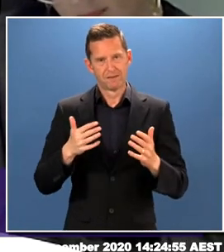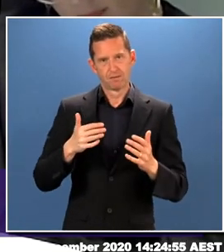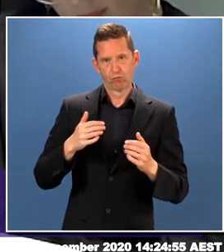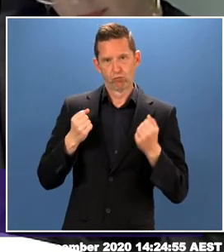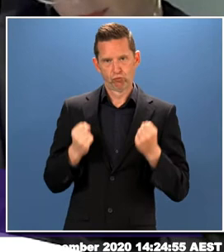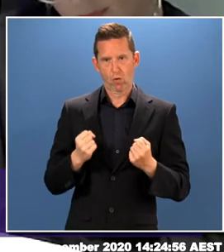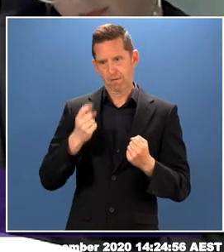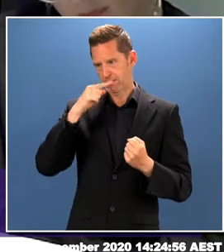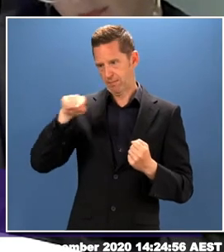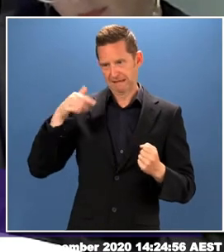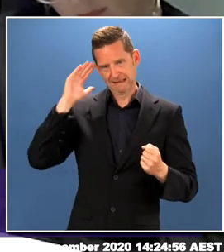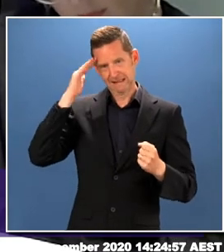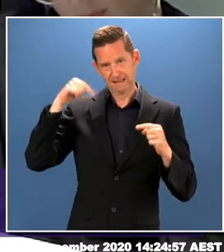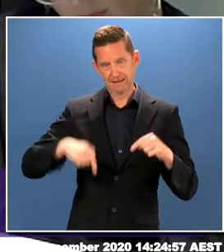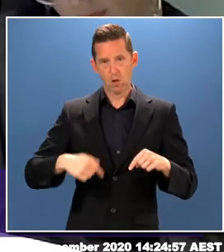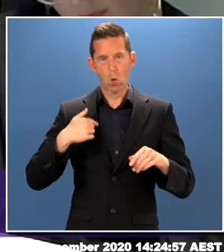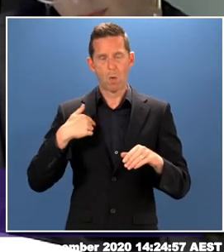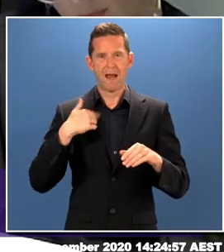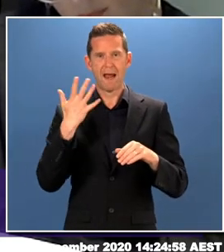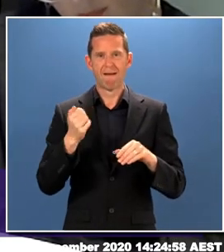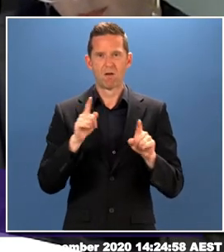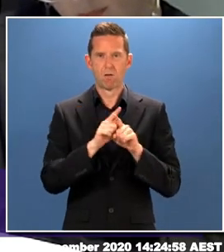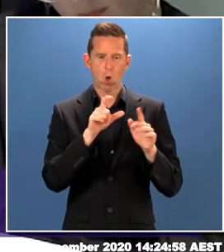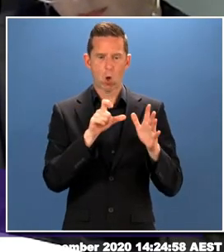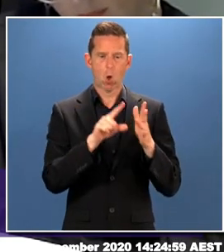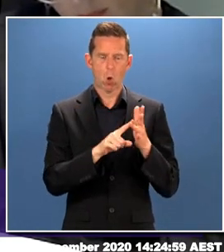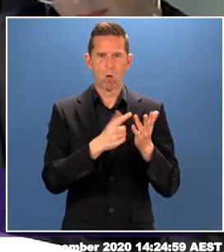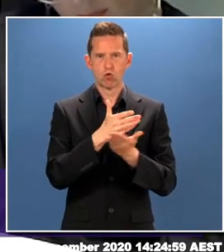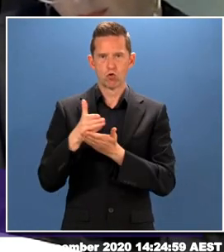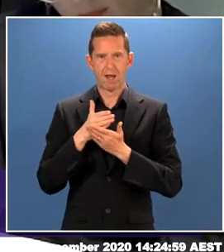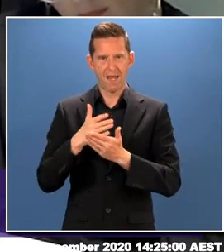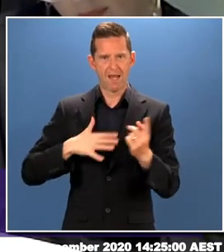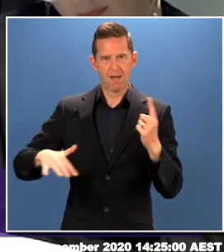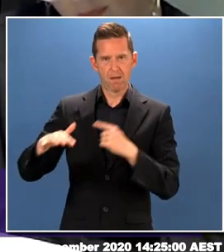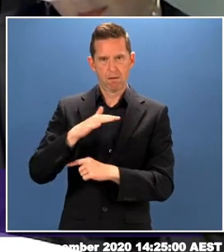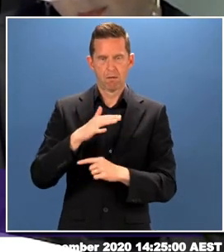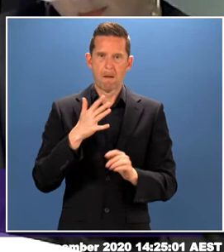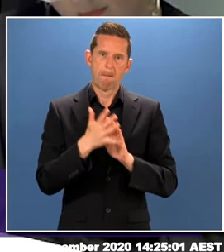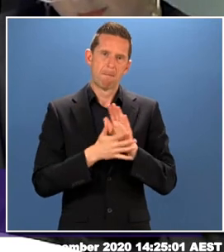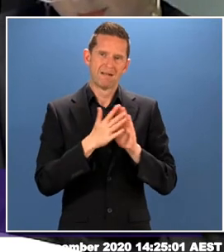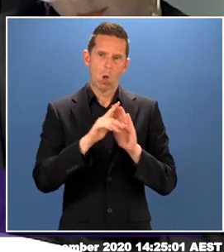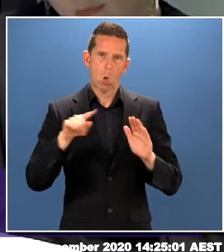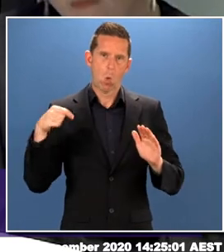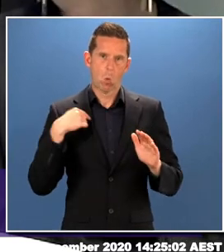here at the Alliance we live in a co-share environment and we are actually experiencing some issues